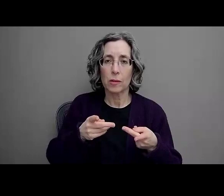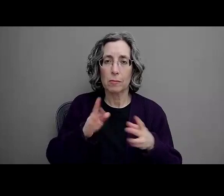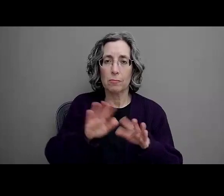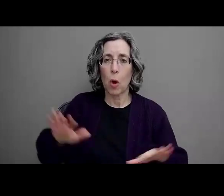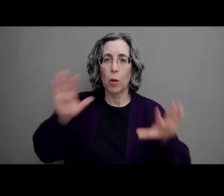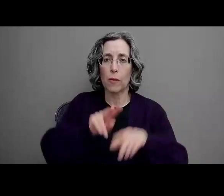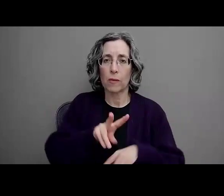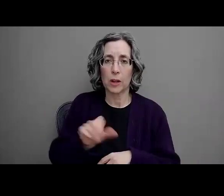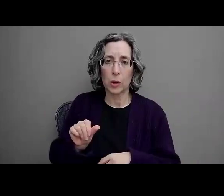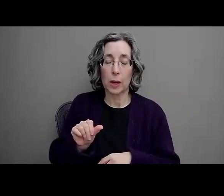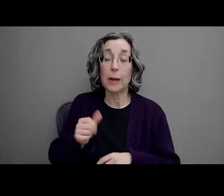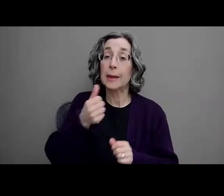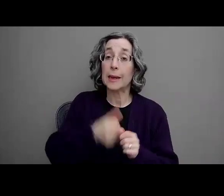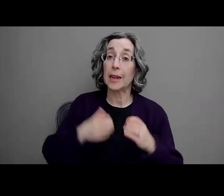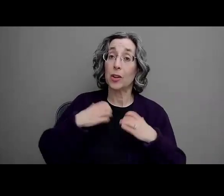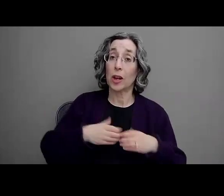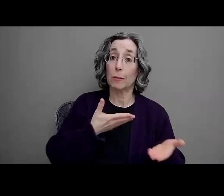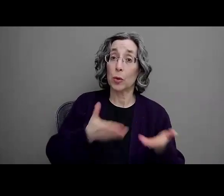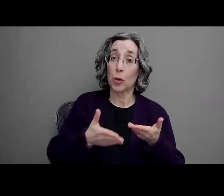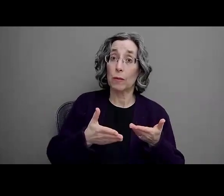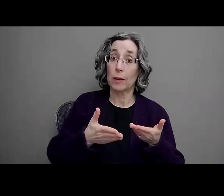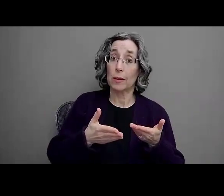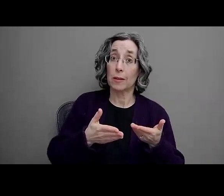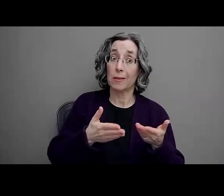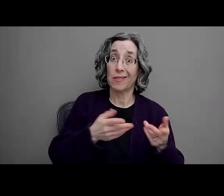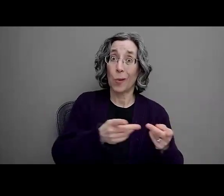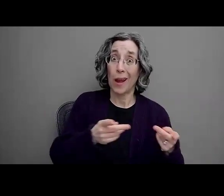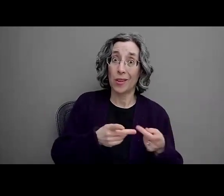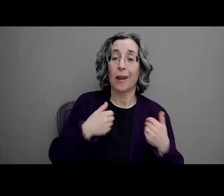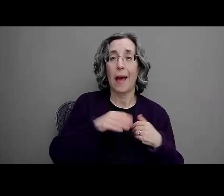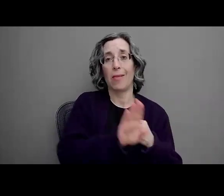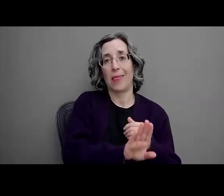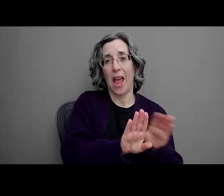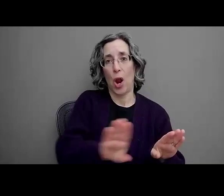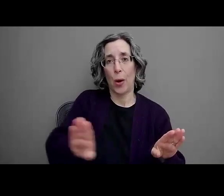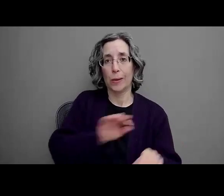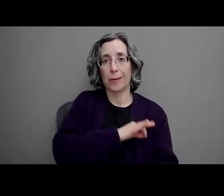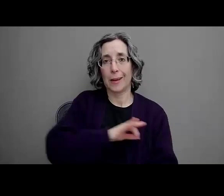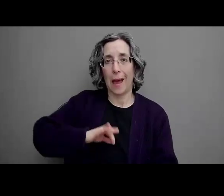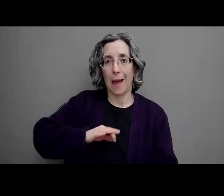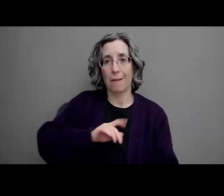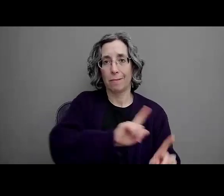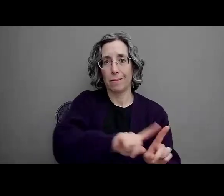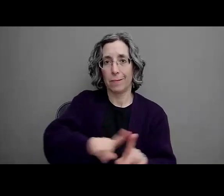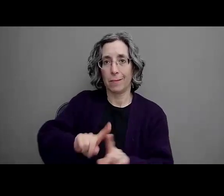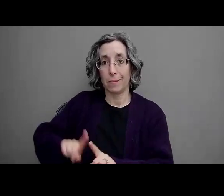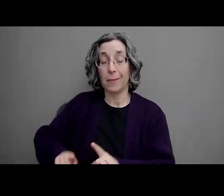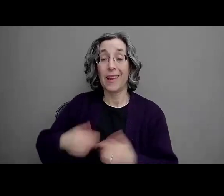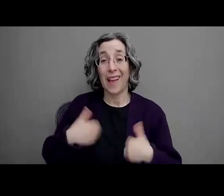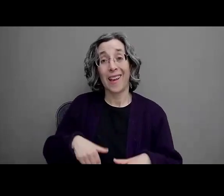call Customer Service locations around the state. So each customer service location, of course, has its own staff, and that's a very complex system.